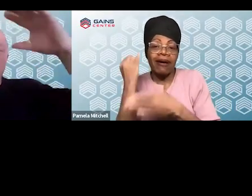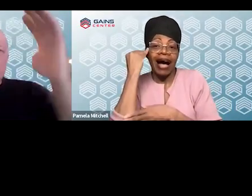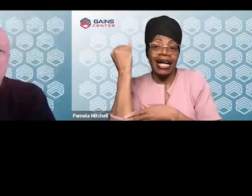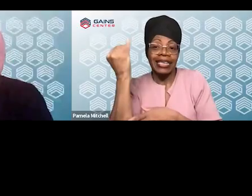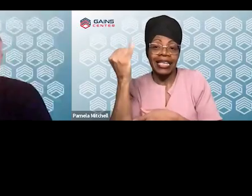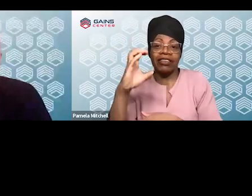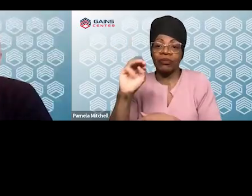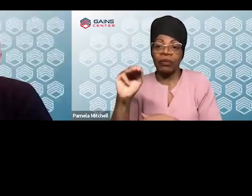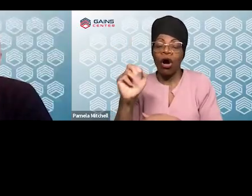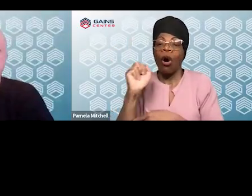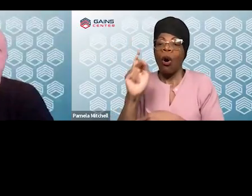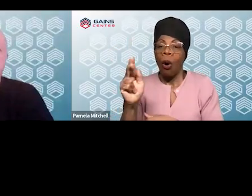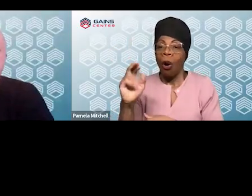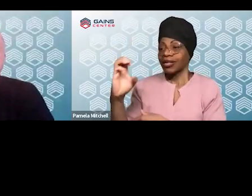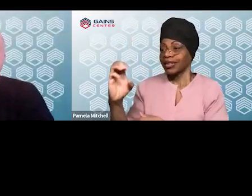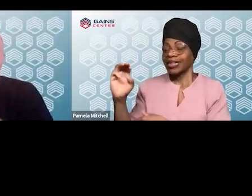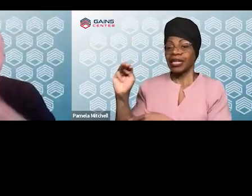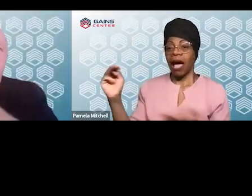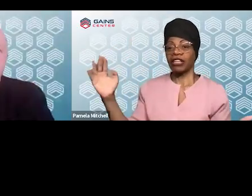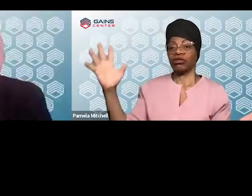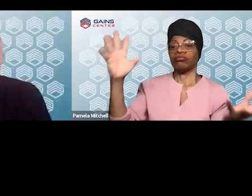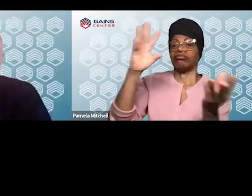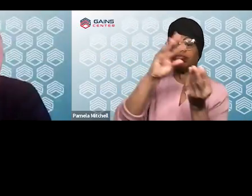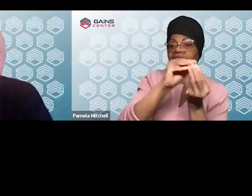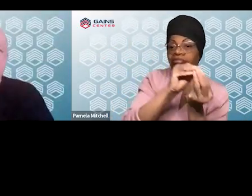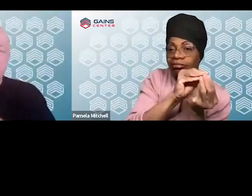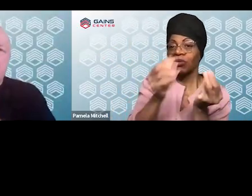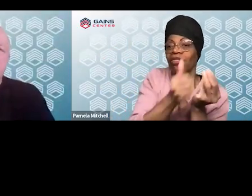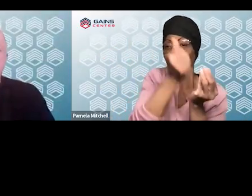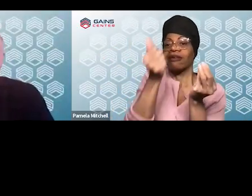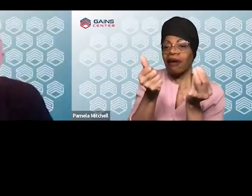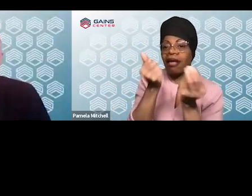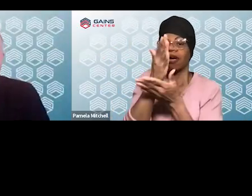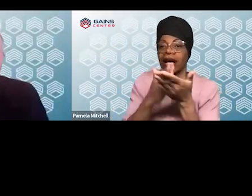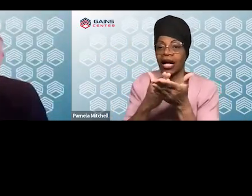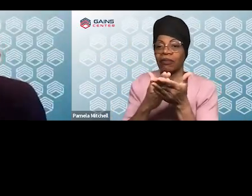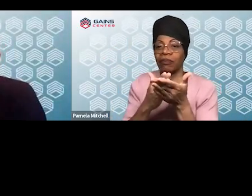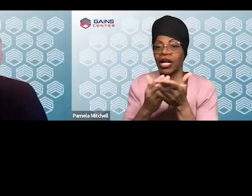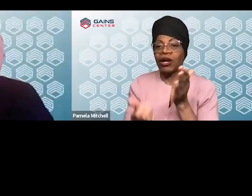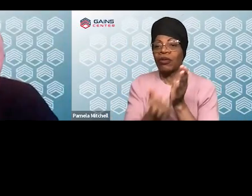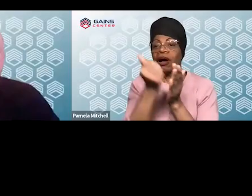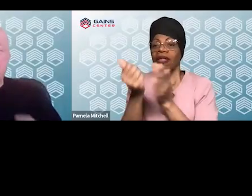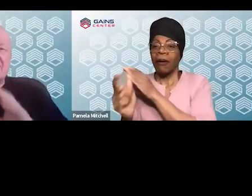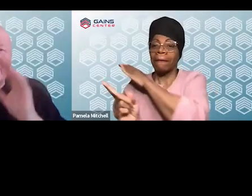or mushing contingency management or some elements of contingency management with a bunch of punishment elements